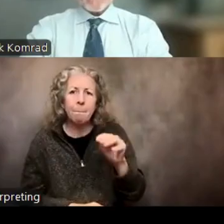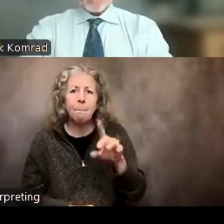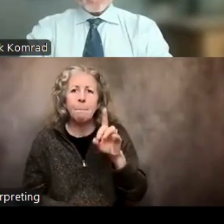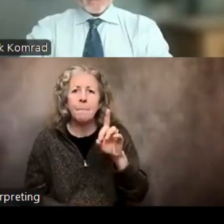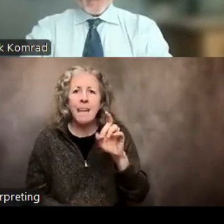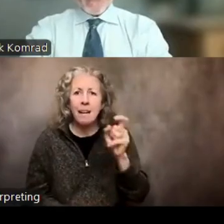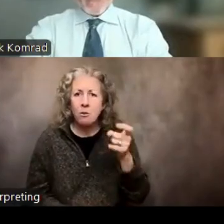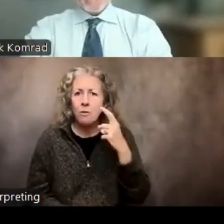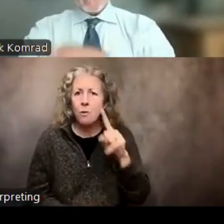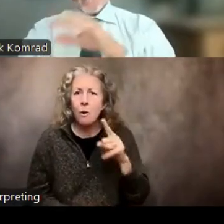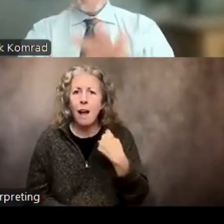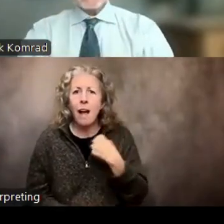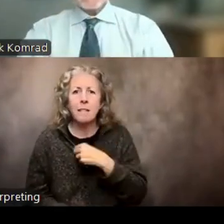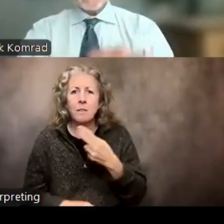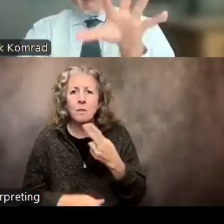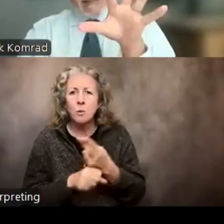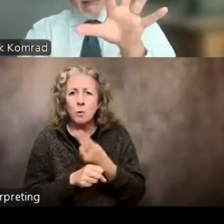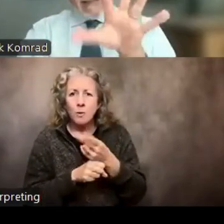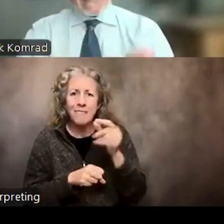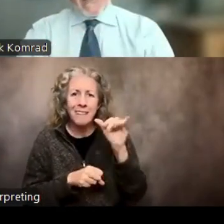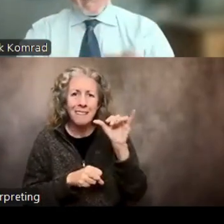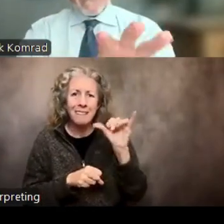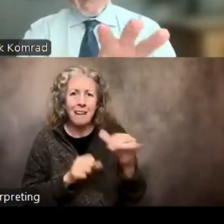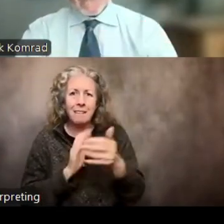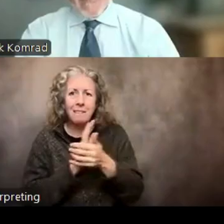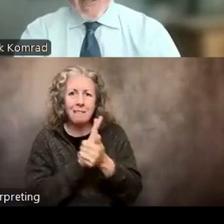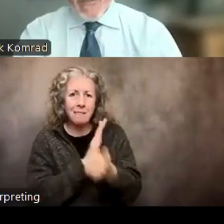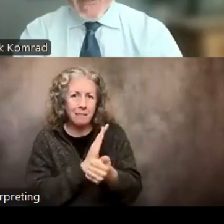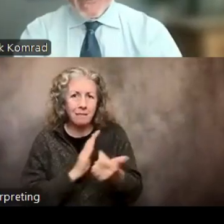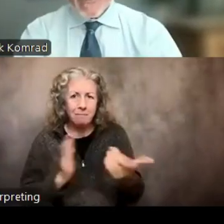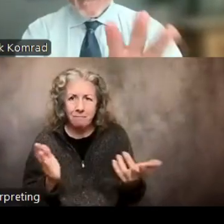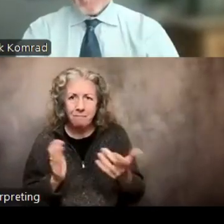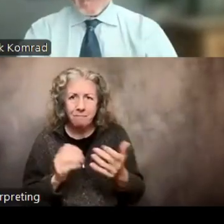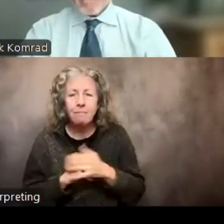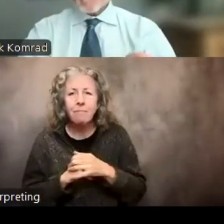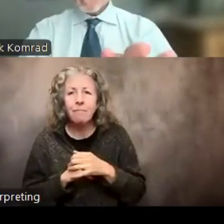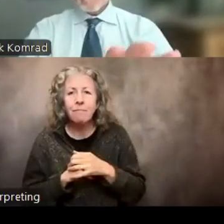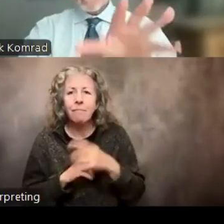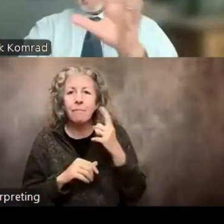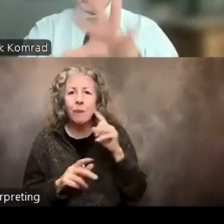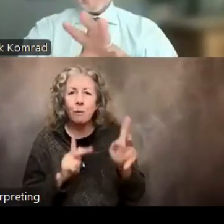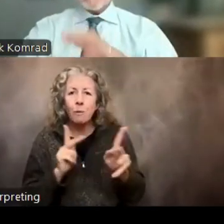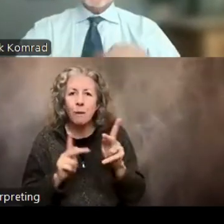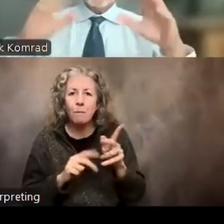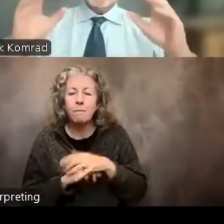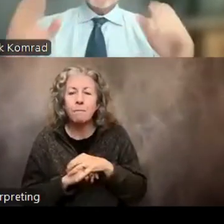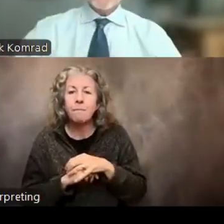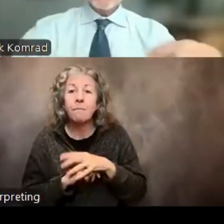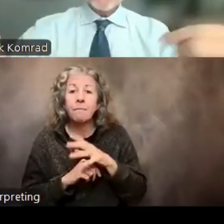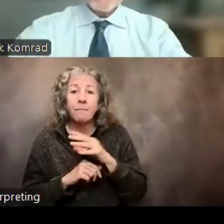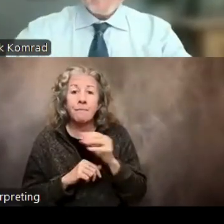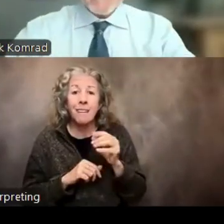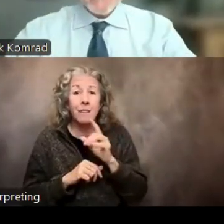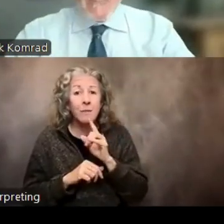deploy this set of skills for people, and yet, no jurisdiction